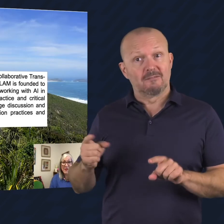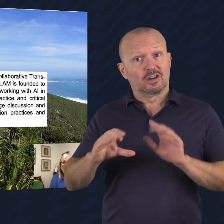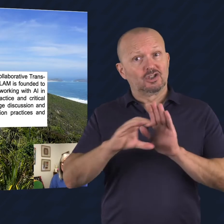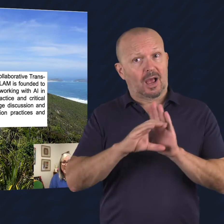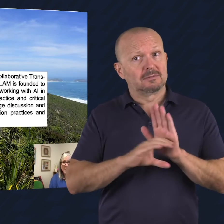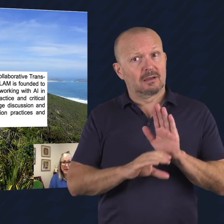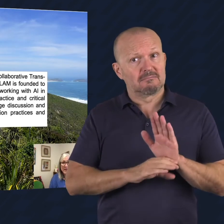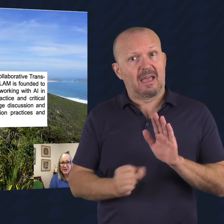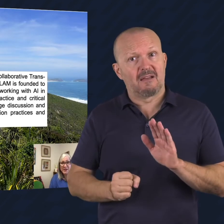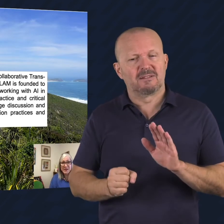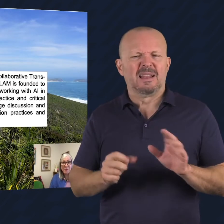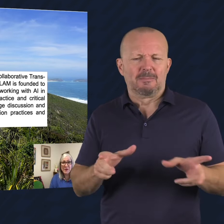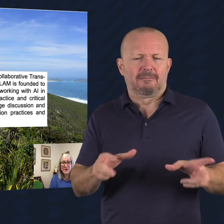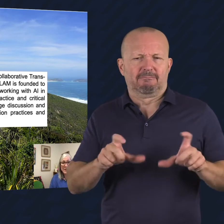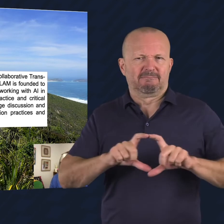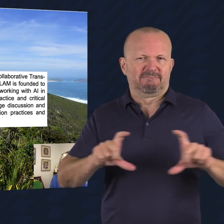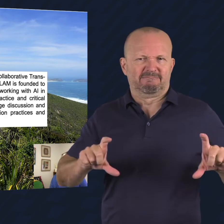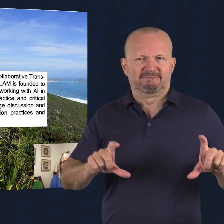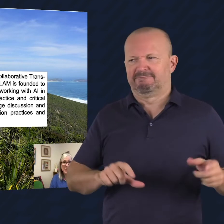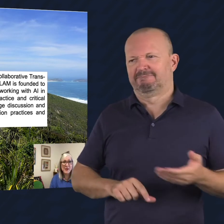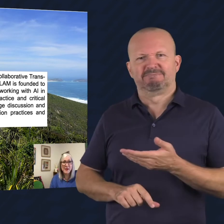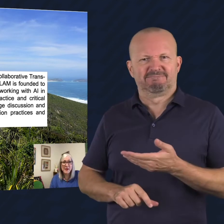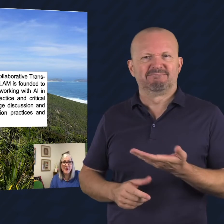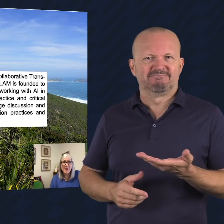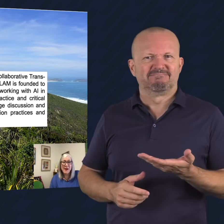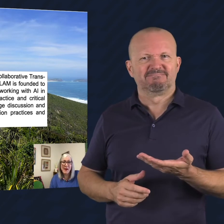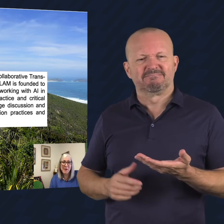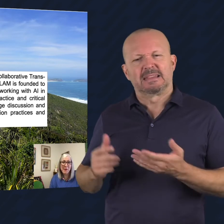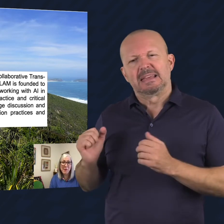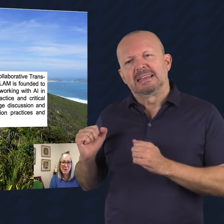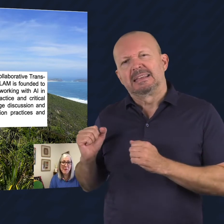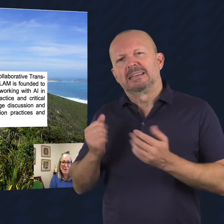a charter and this is just a bit of a snippet from that charter.